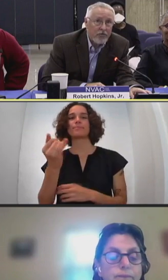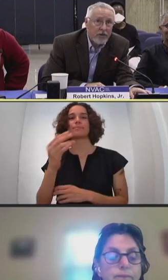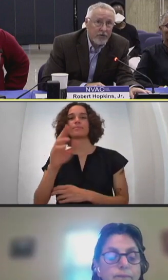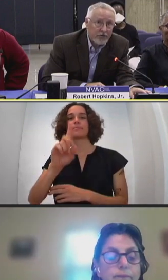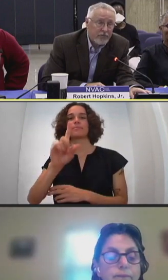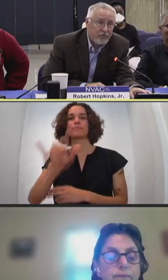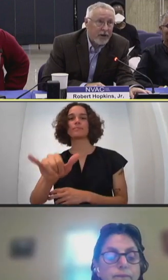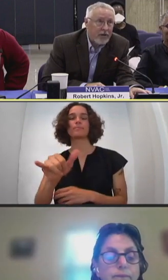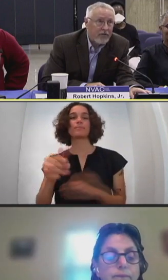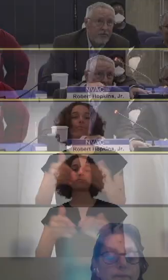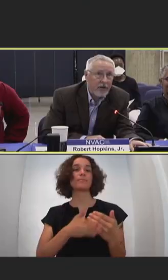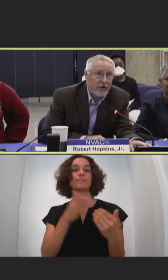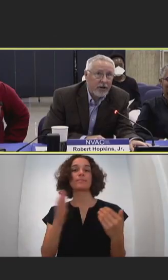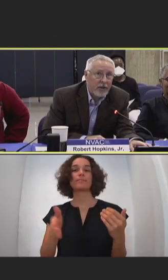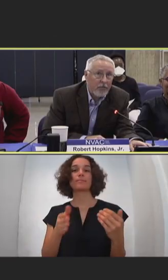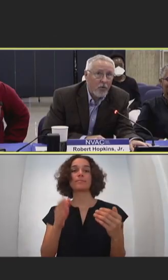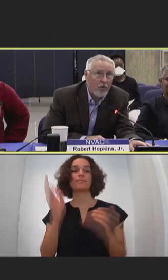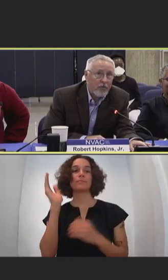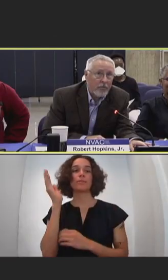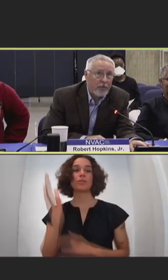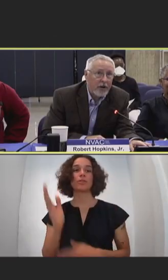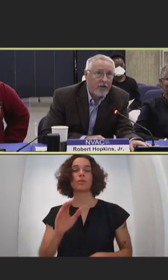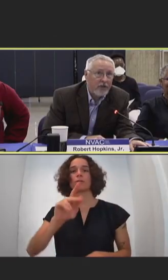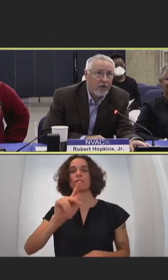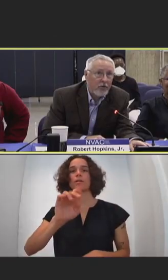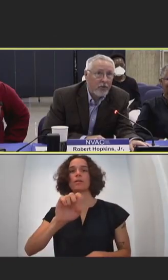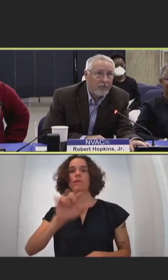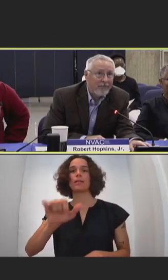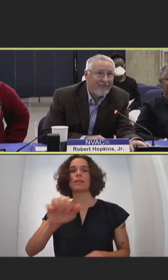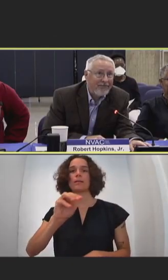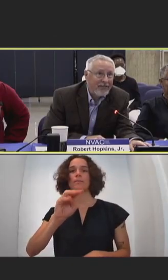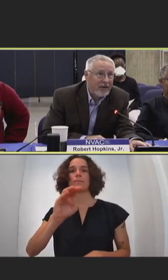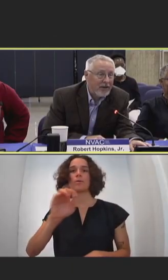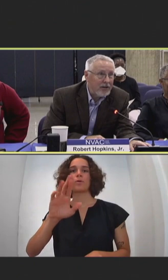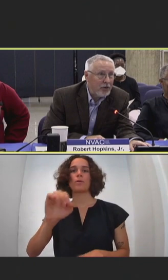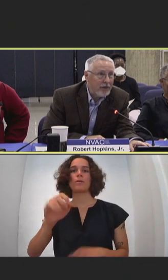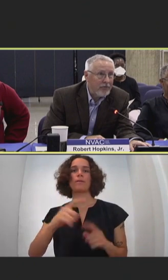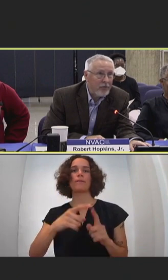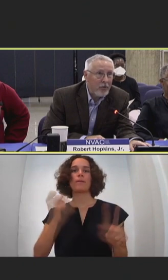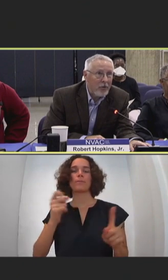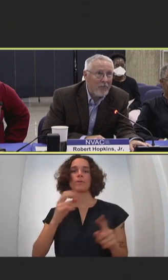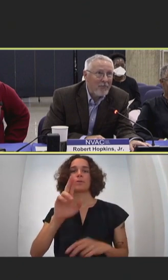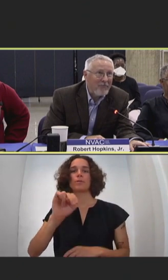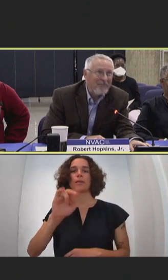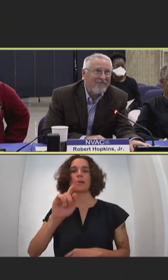on this panel is Dr. Kelly Moore from immunize.org. Kelly, you have the floor.